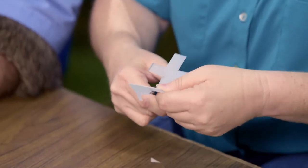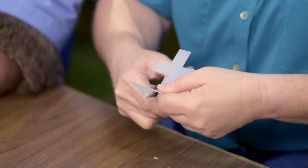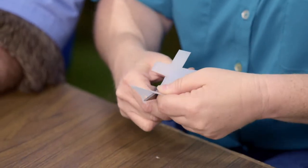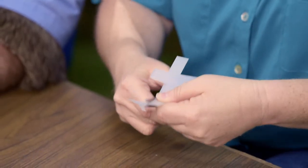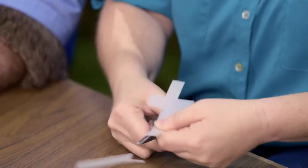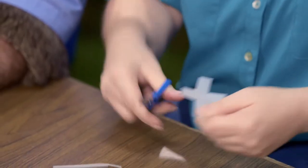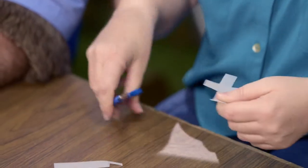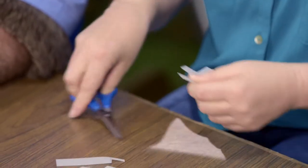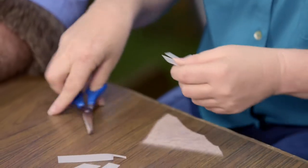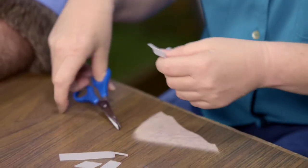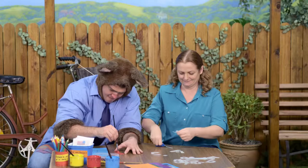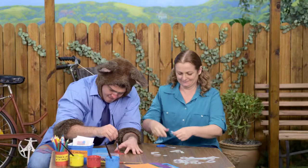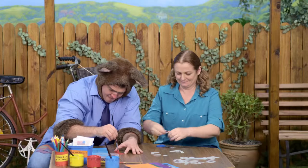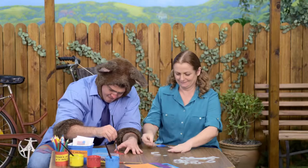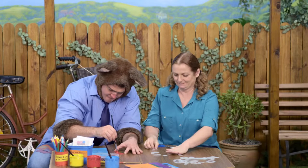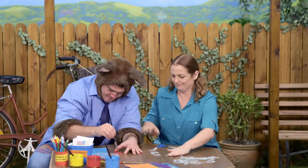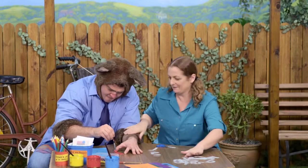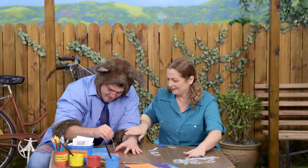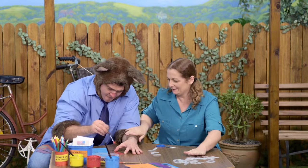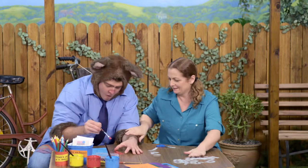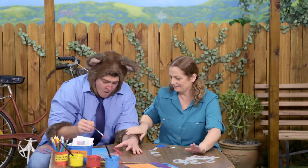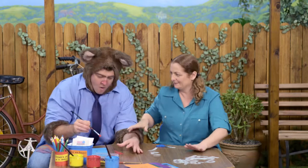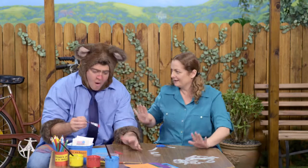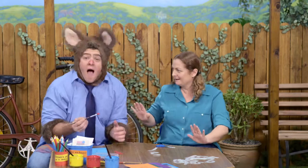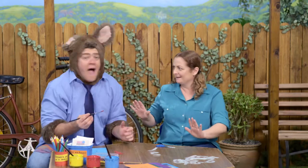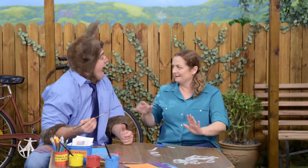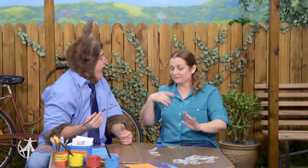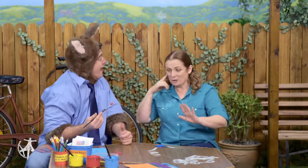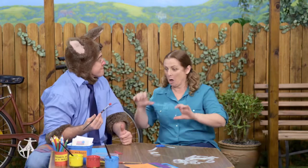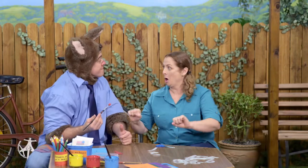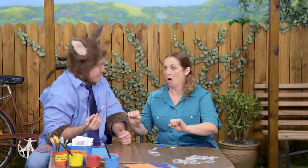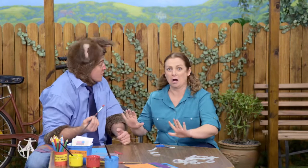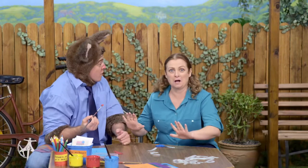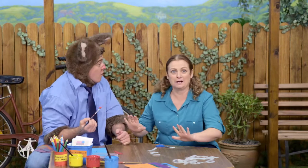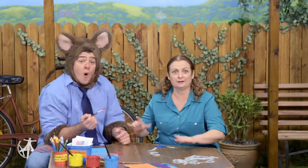Uh-huh. Possum, hold on, I've had an idea.